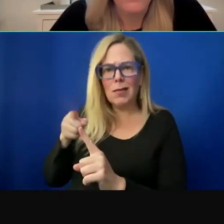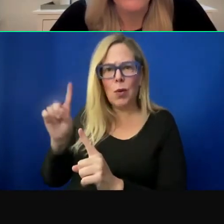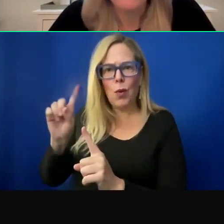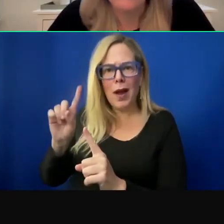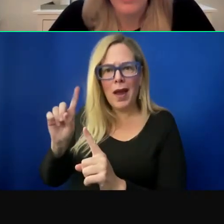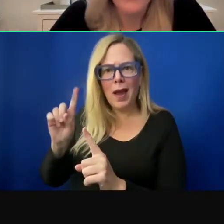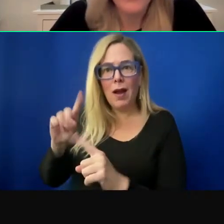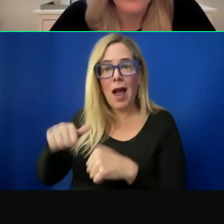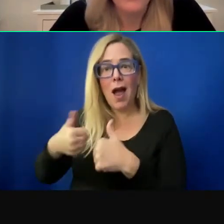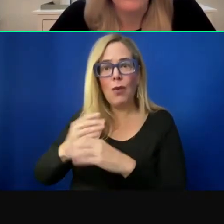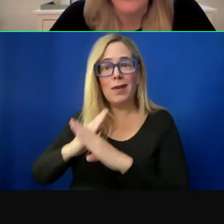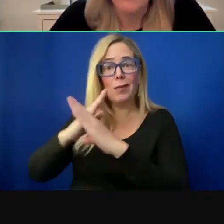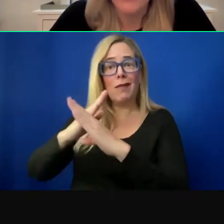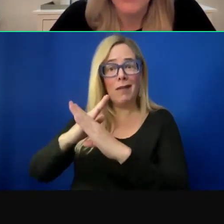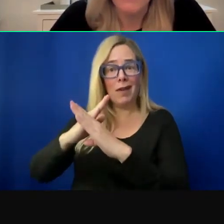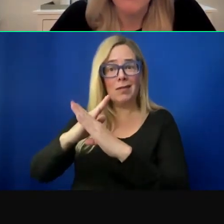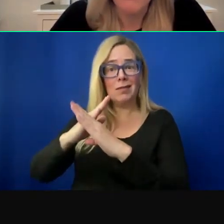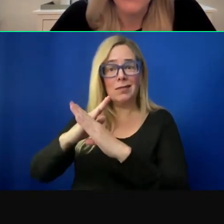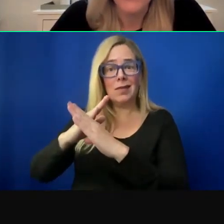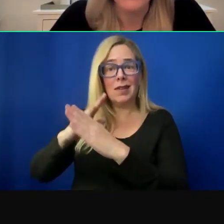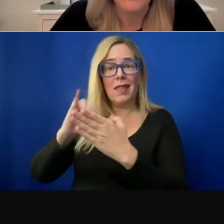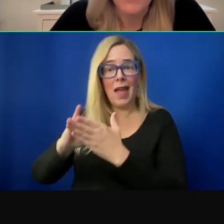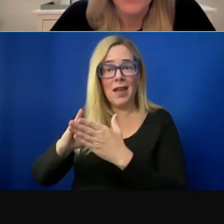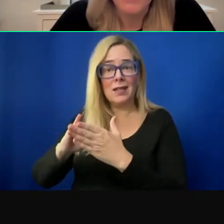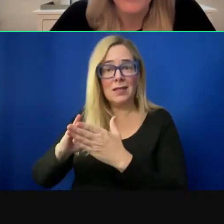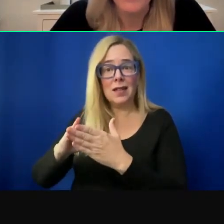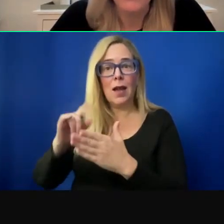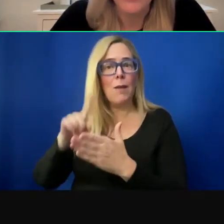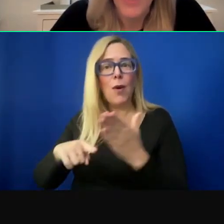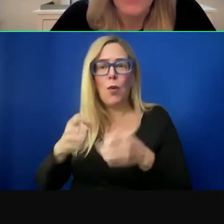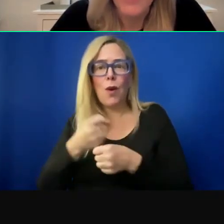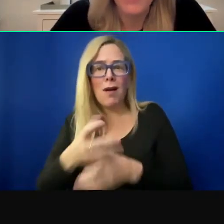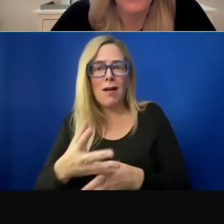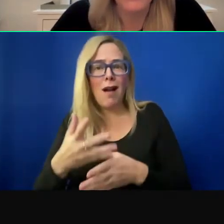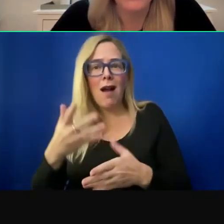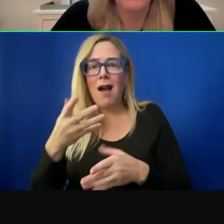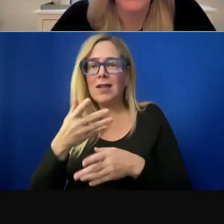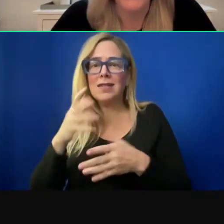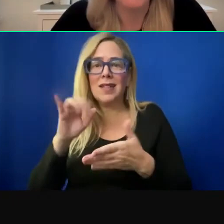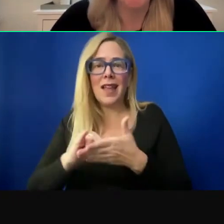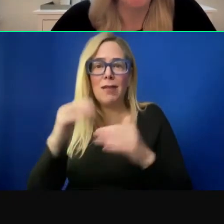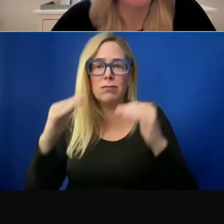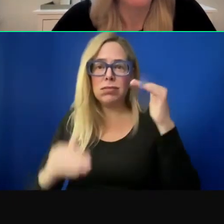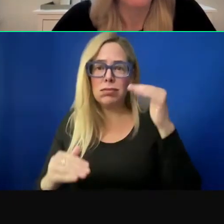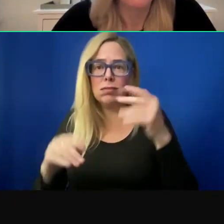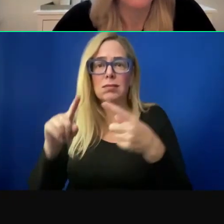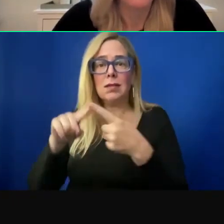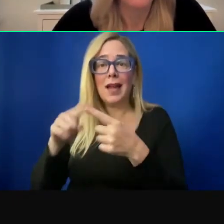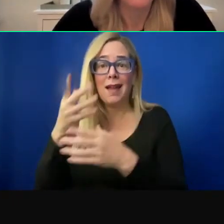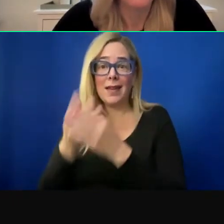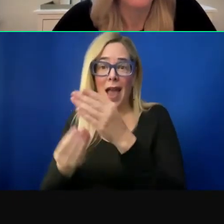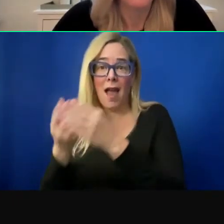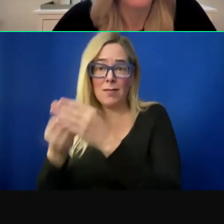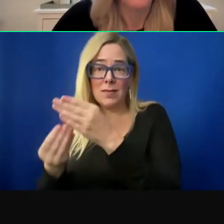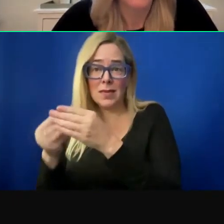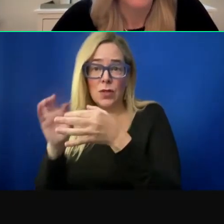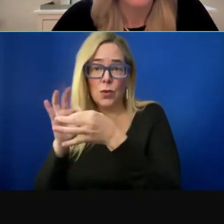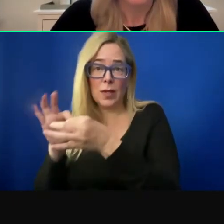And those root causes are ableism and inaccessibility or gaps in accessibility.